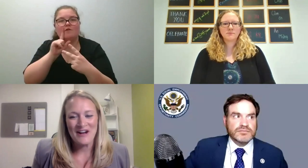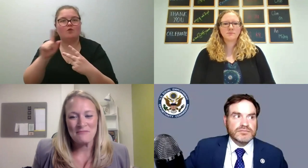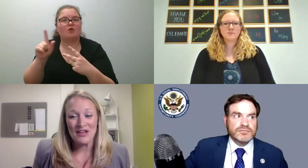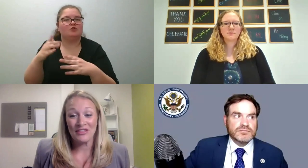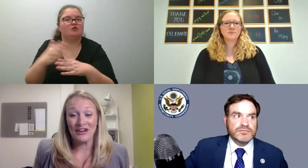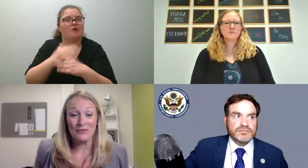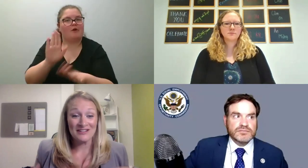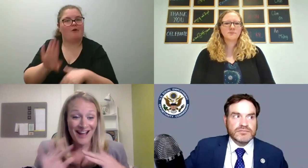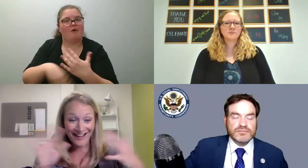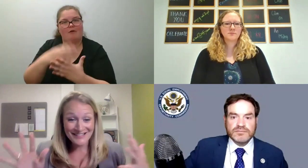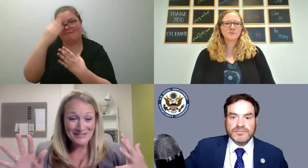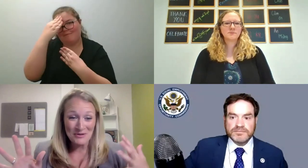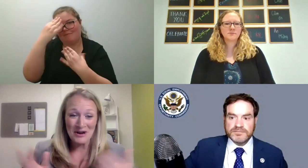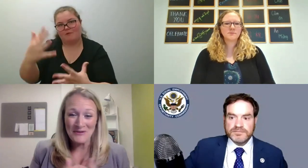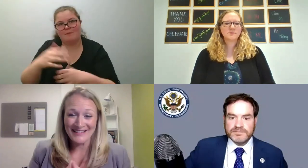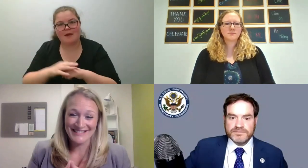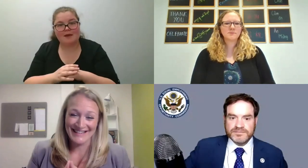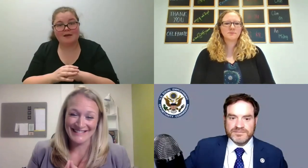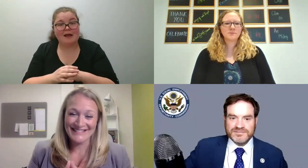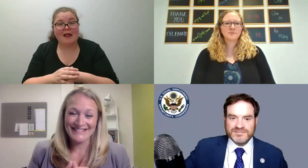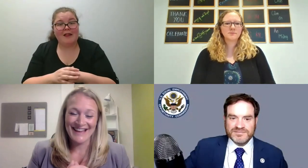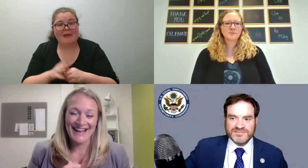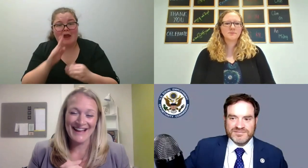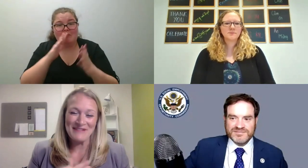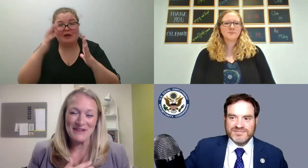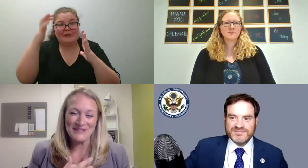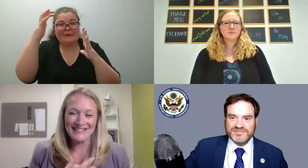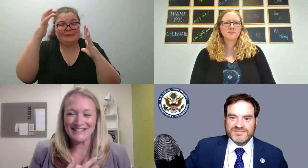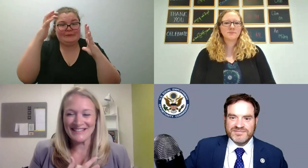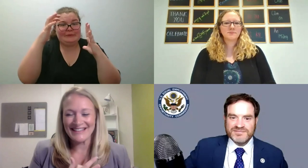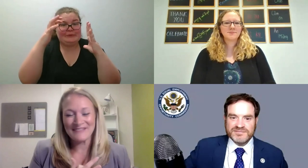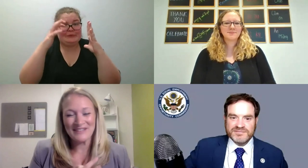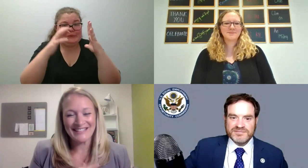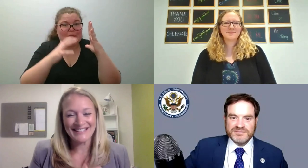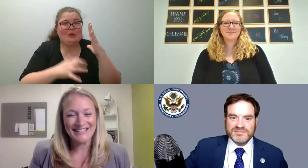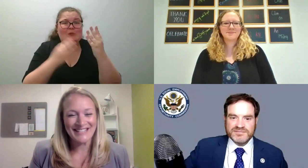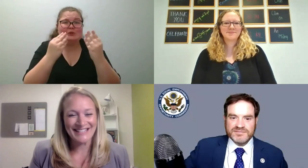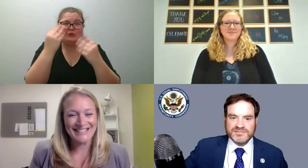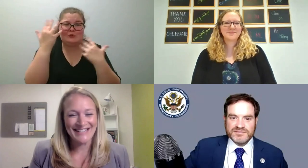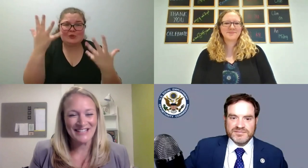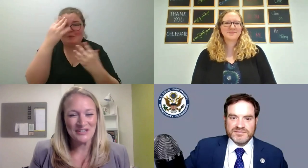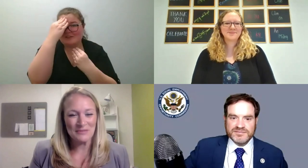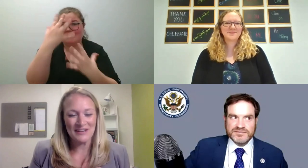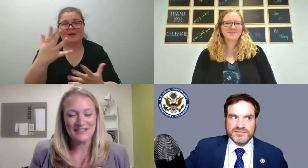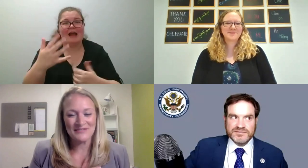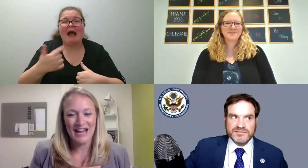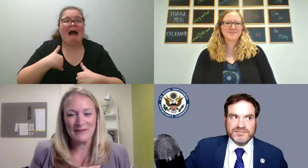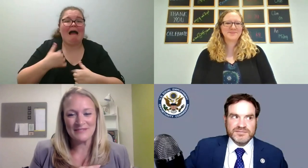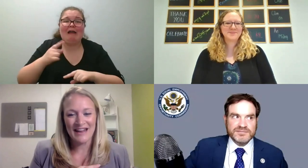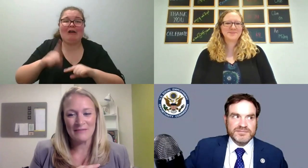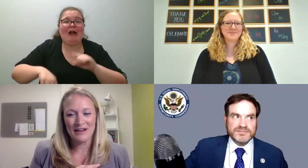There were tons more questions that we didn't get a chance to get to because of time today,